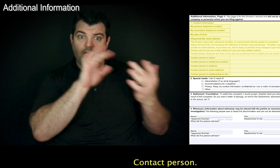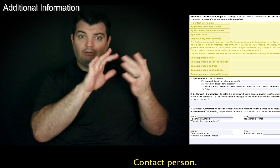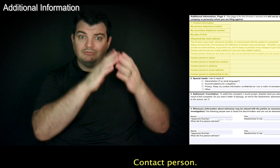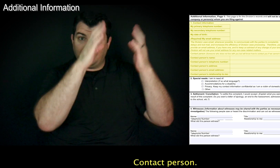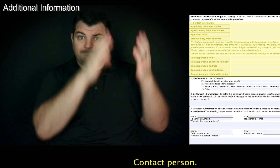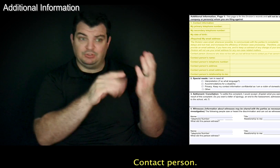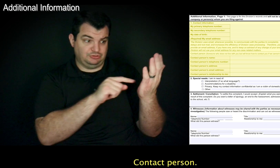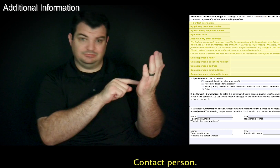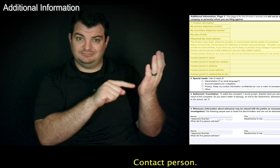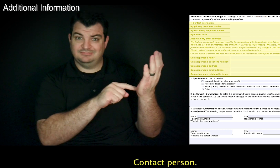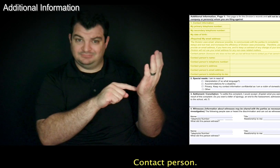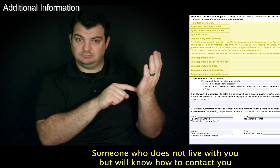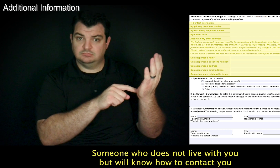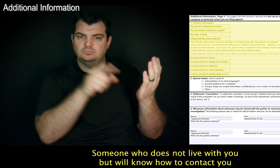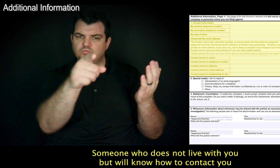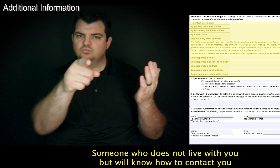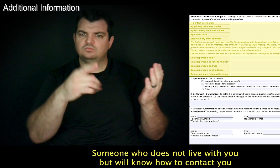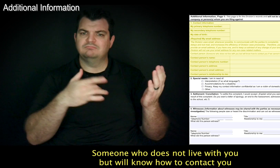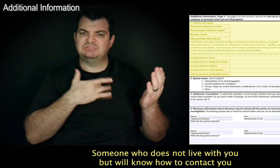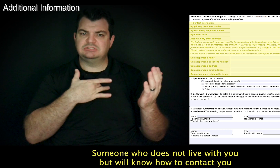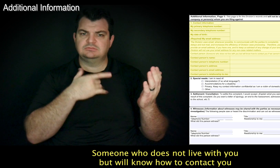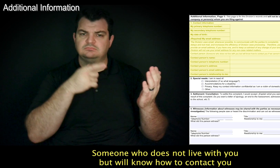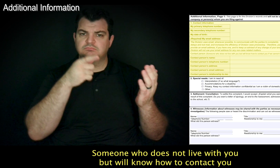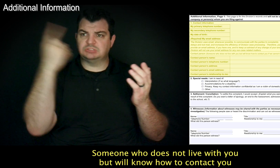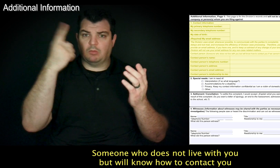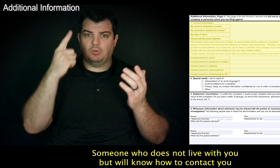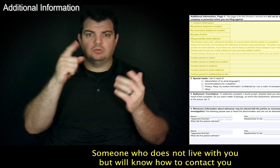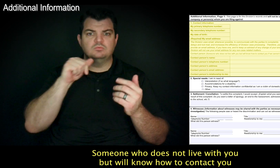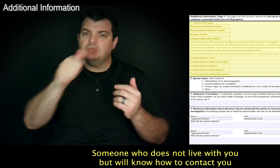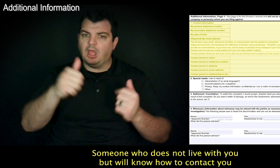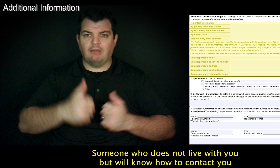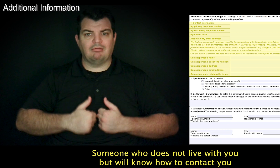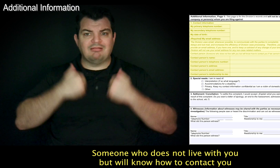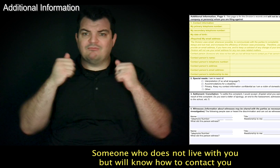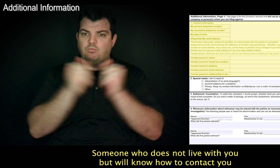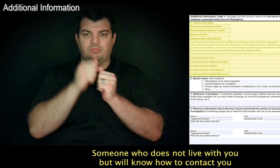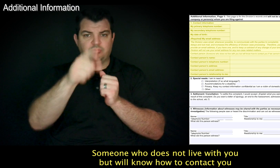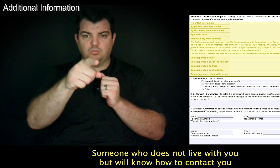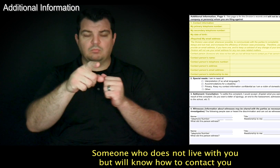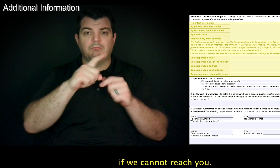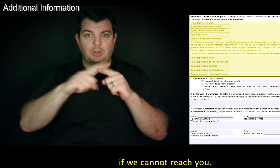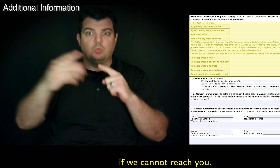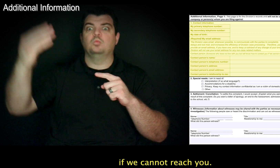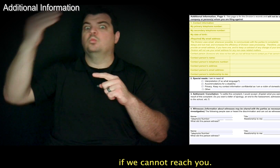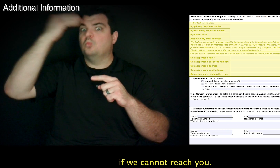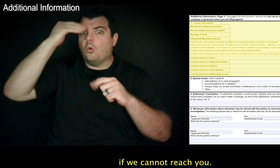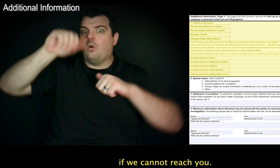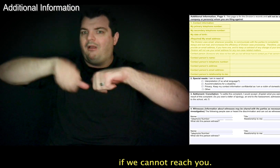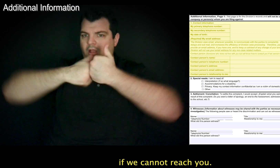Contact person. Someone who does not live with you but will know how to contact you if we cannot reach you.